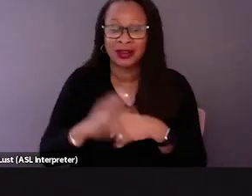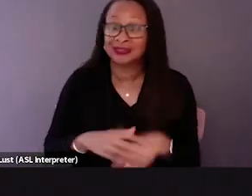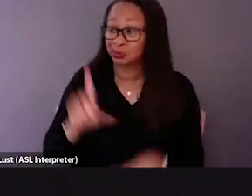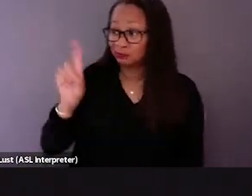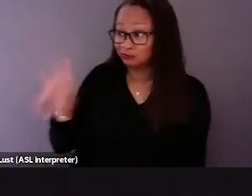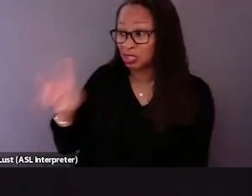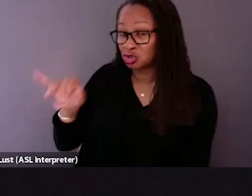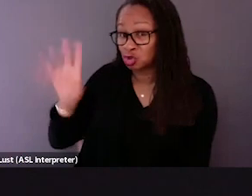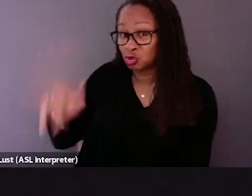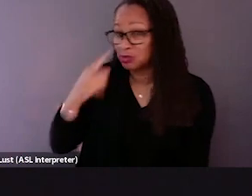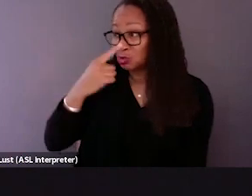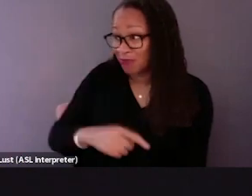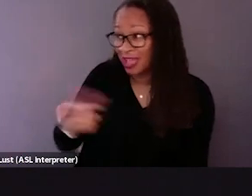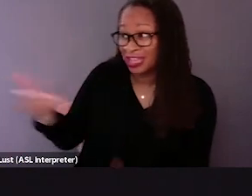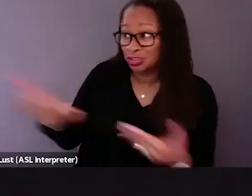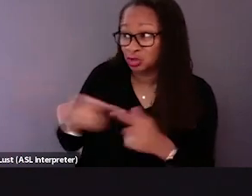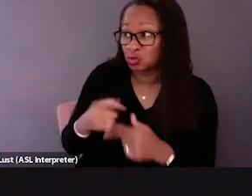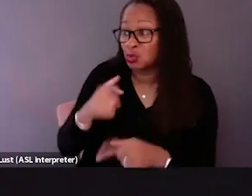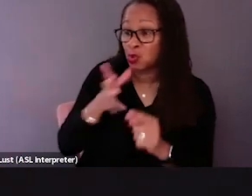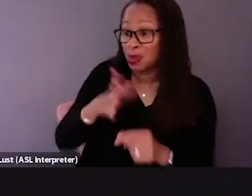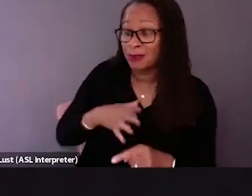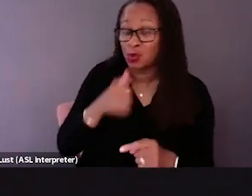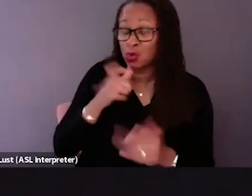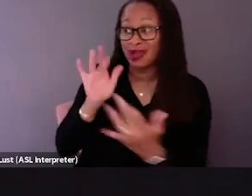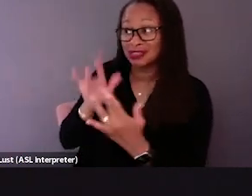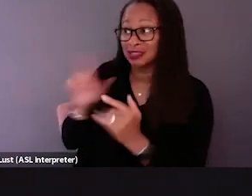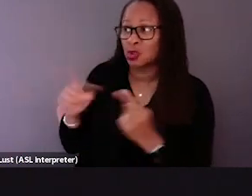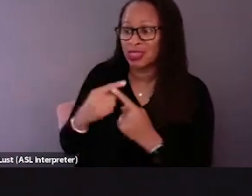to any of these women who reached out to you from the time they were kids and who you've saved?"